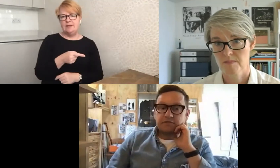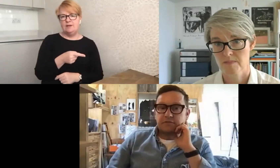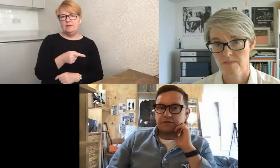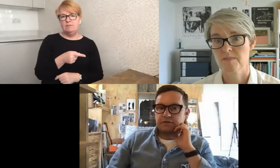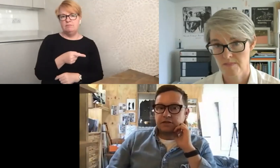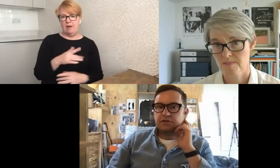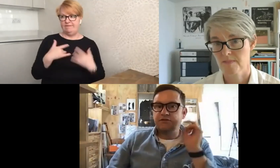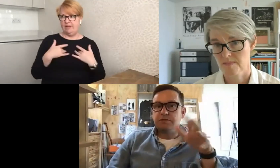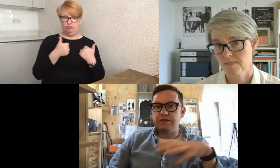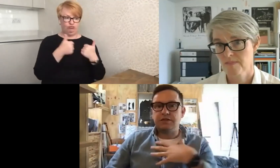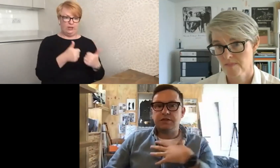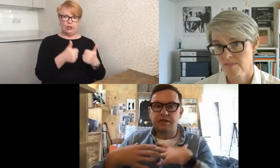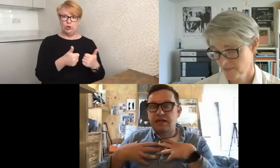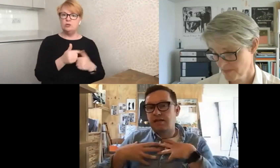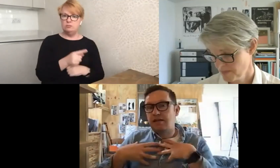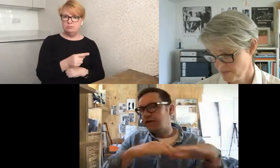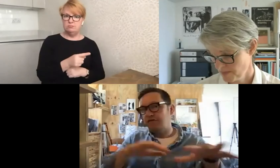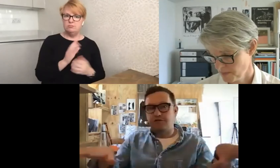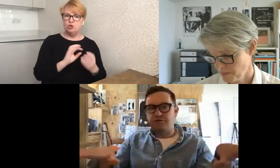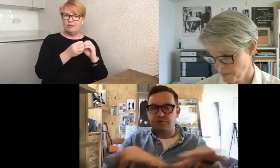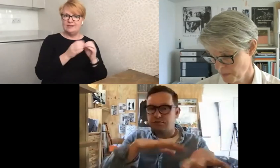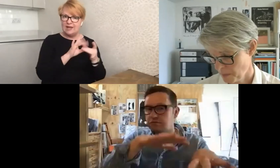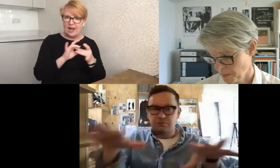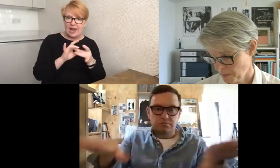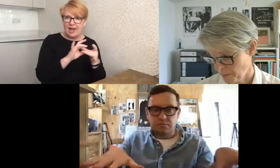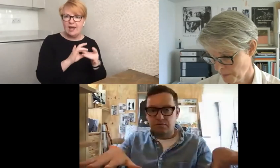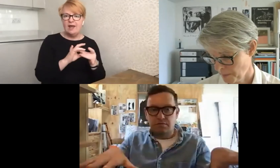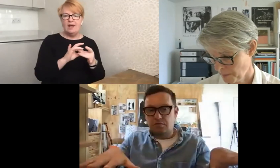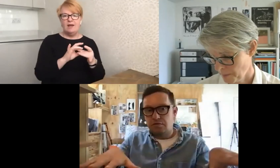I think they're really good at forming relationships and cutting through all